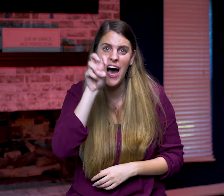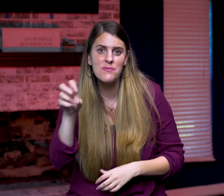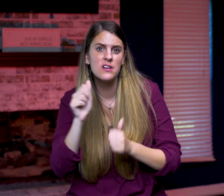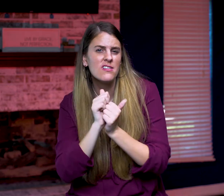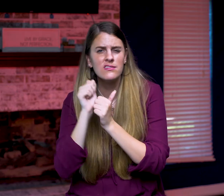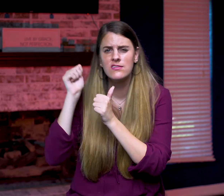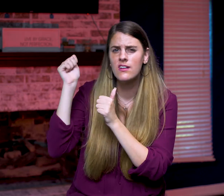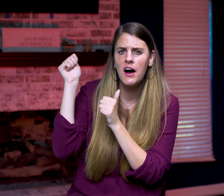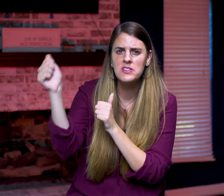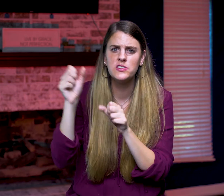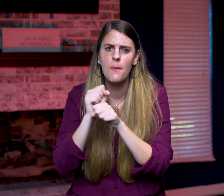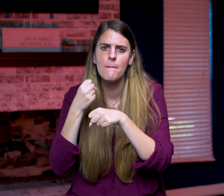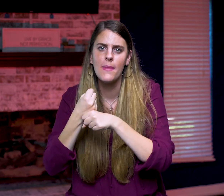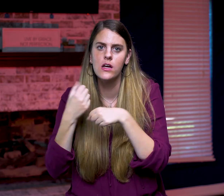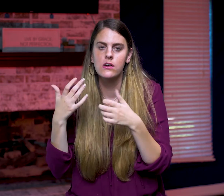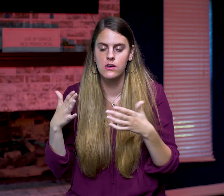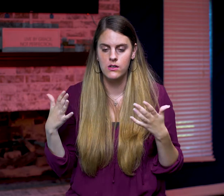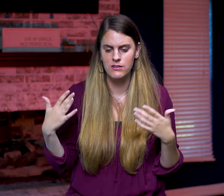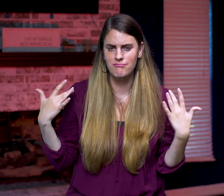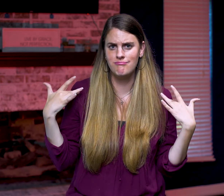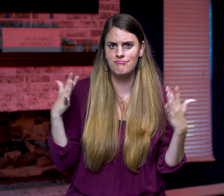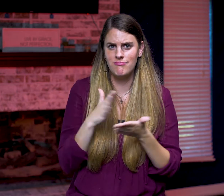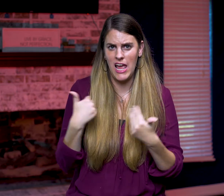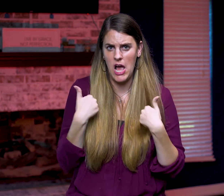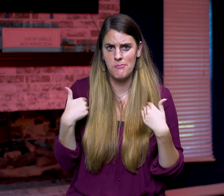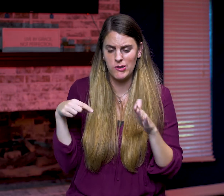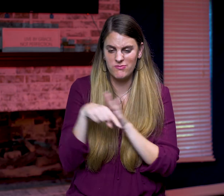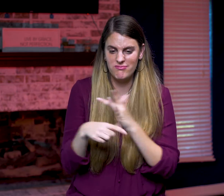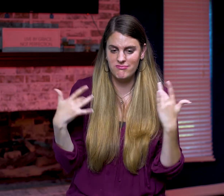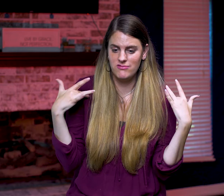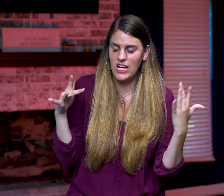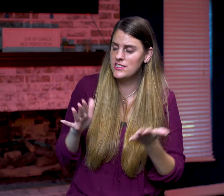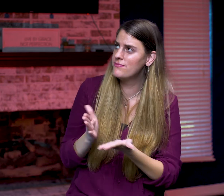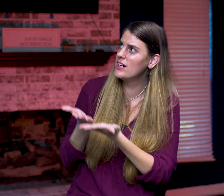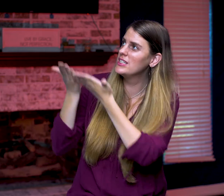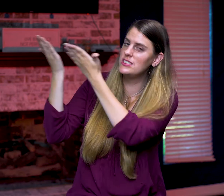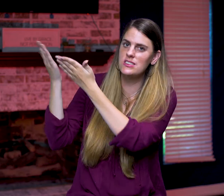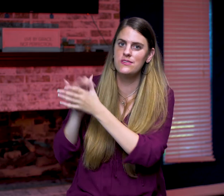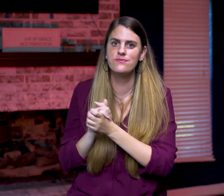have to travel long distances to make sacrifices,